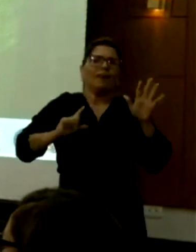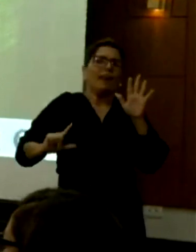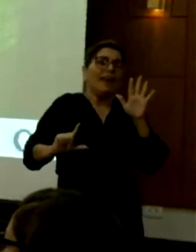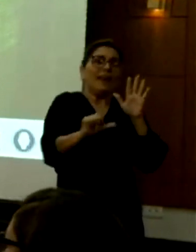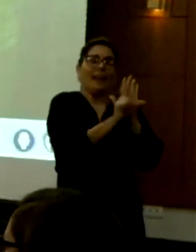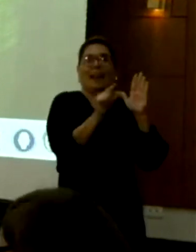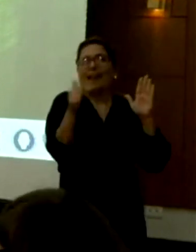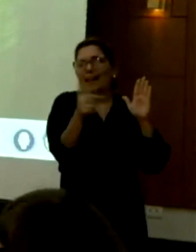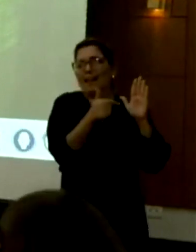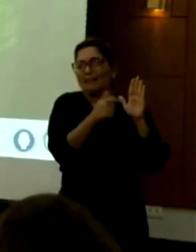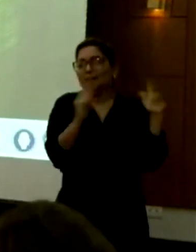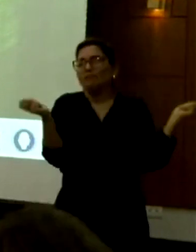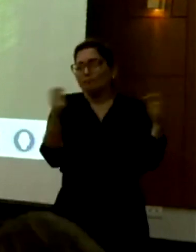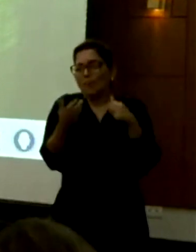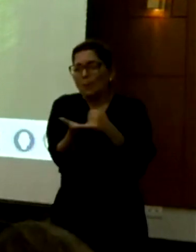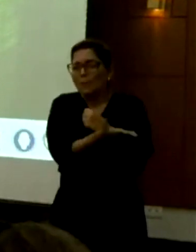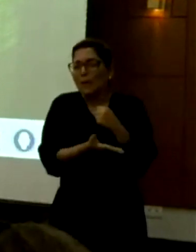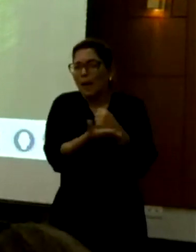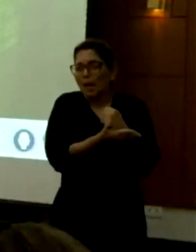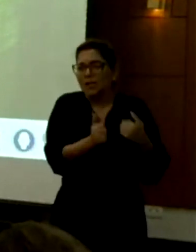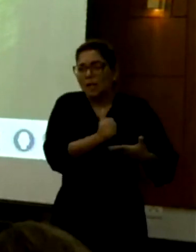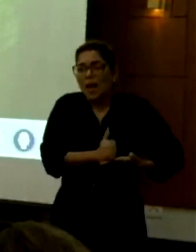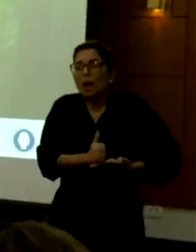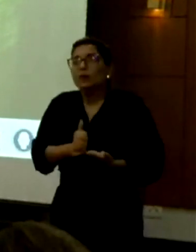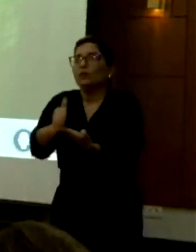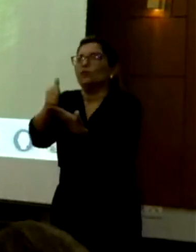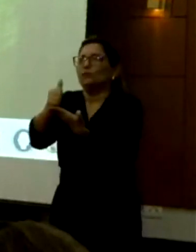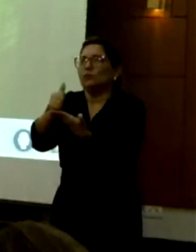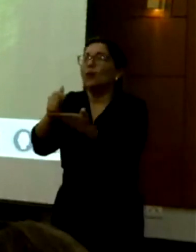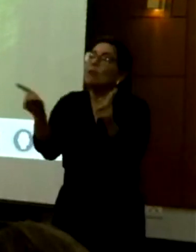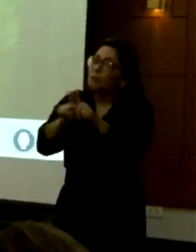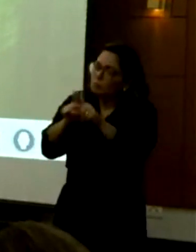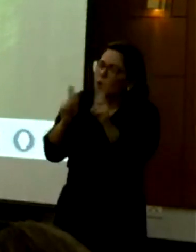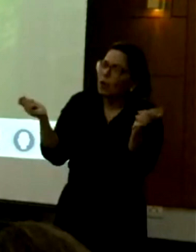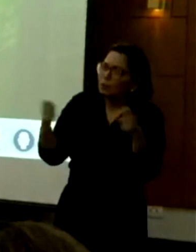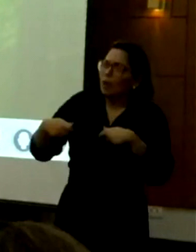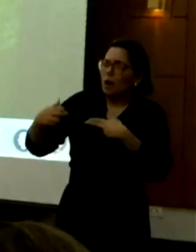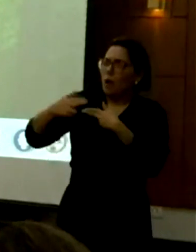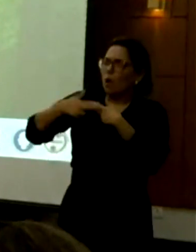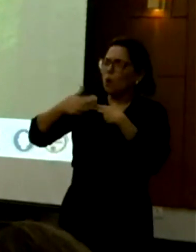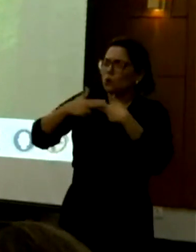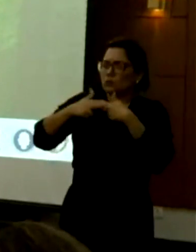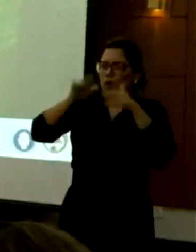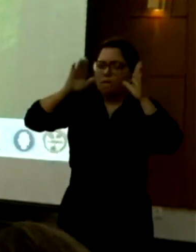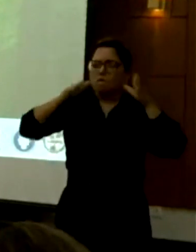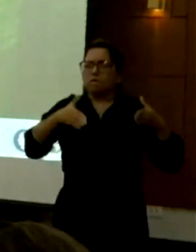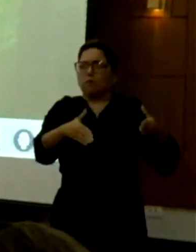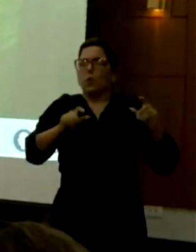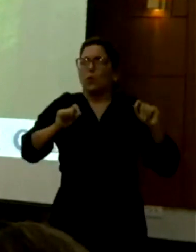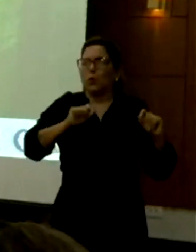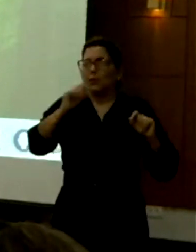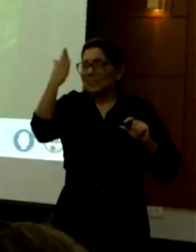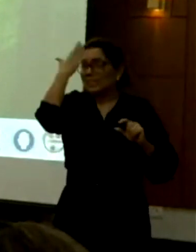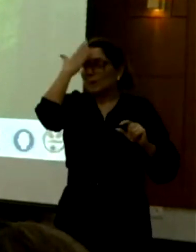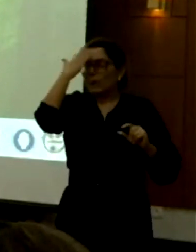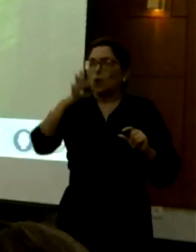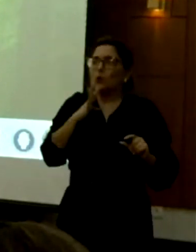that can be supported, they can be used to reduce impacts, so that's where